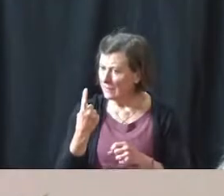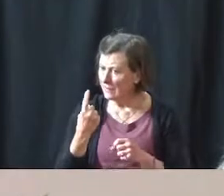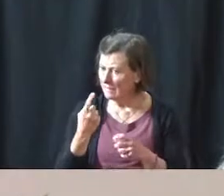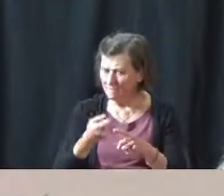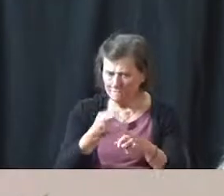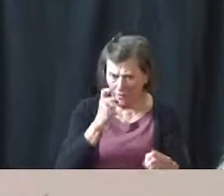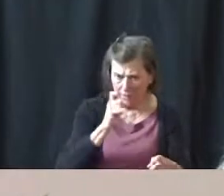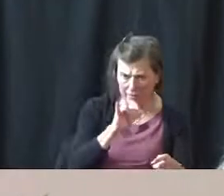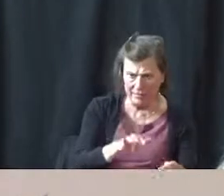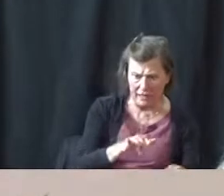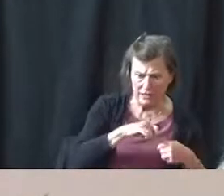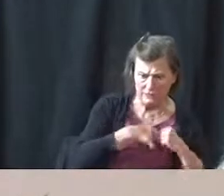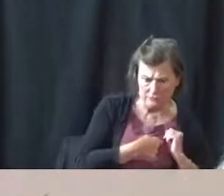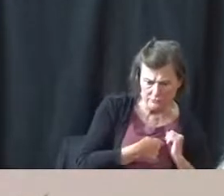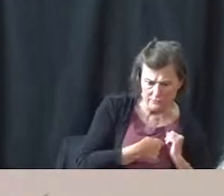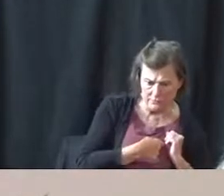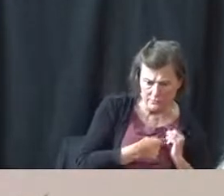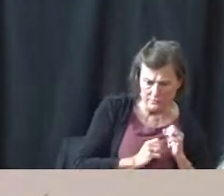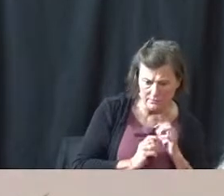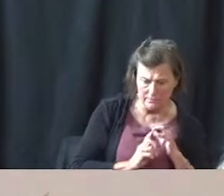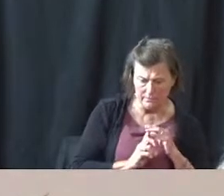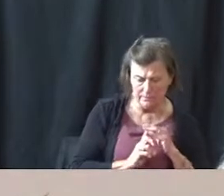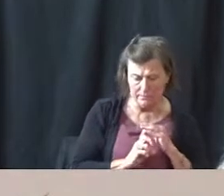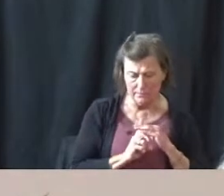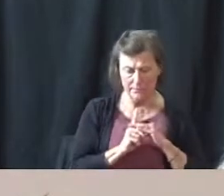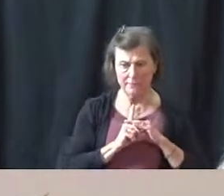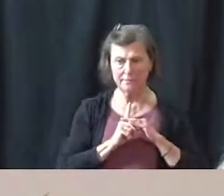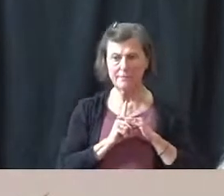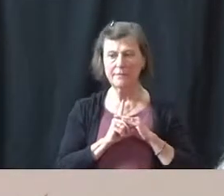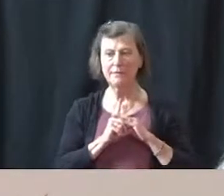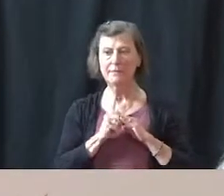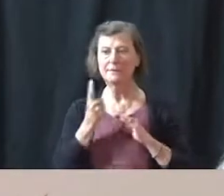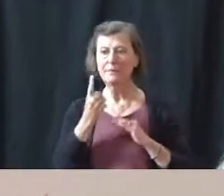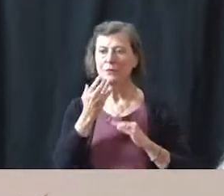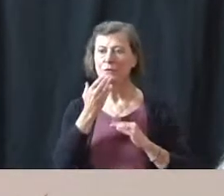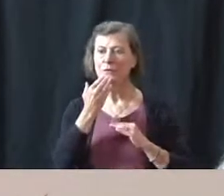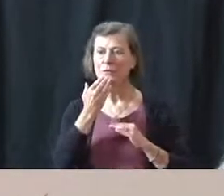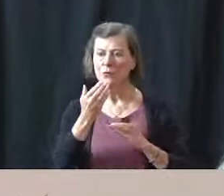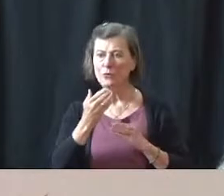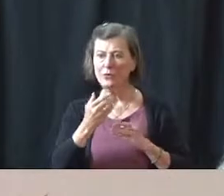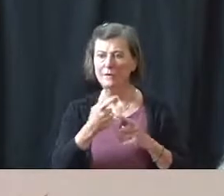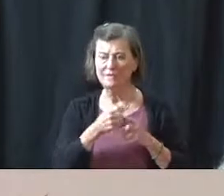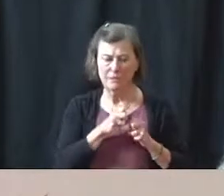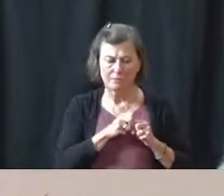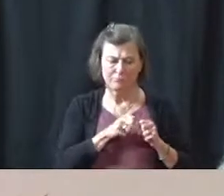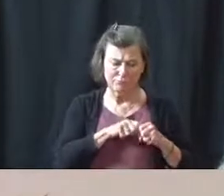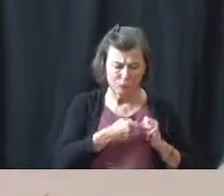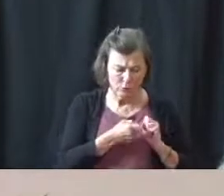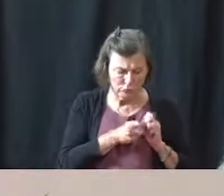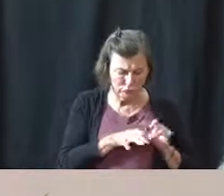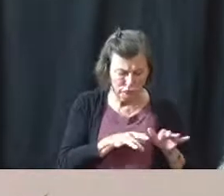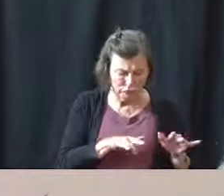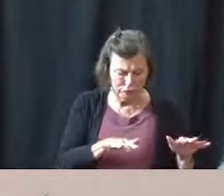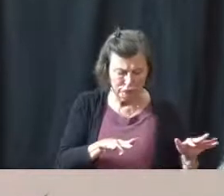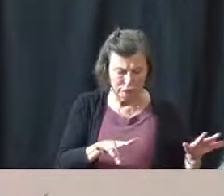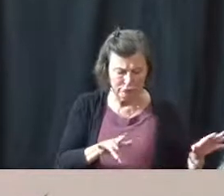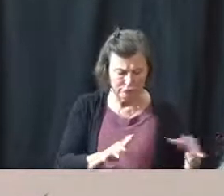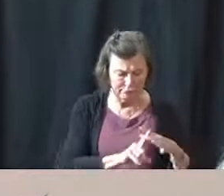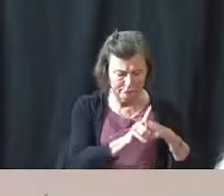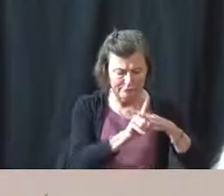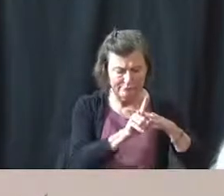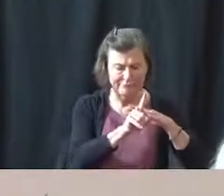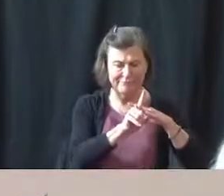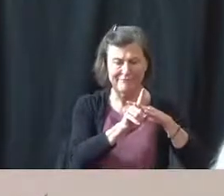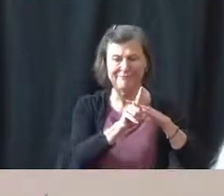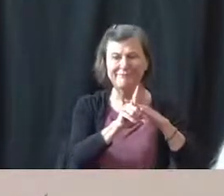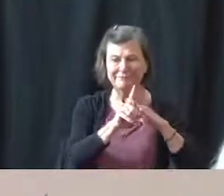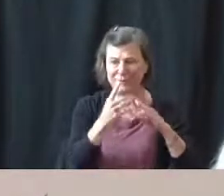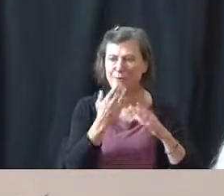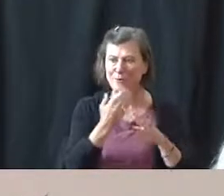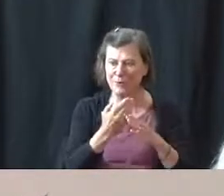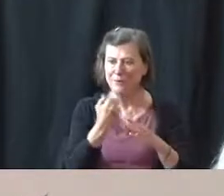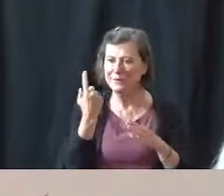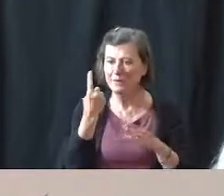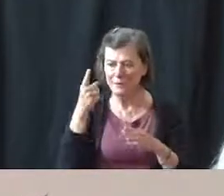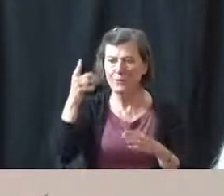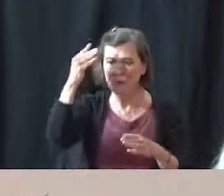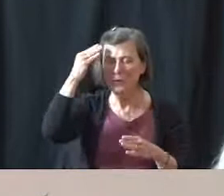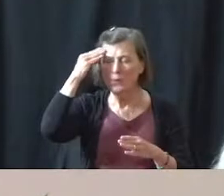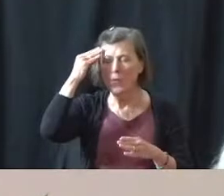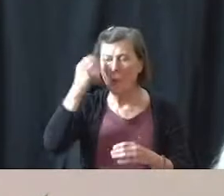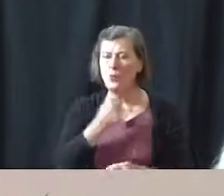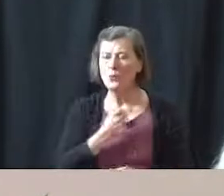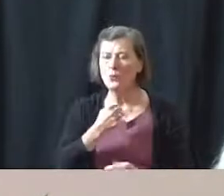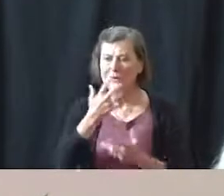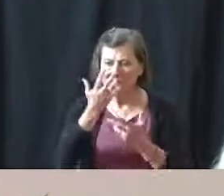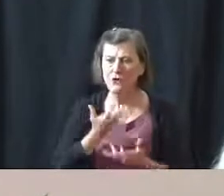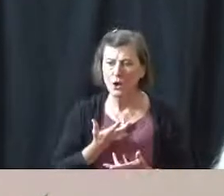From the shattered ruins of a broken heart, having known sorrow, you become more aware